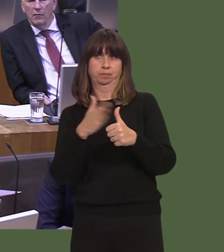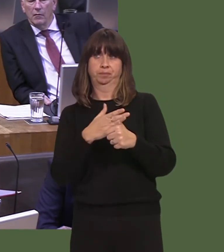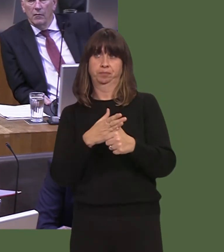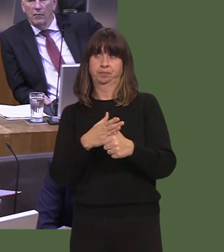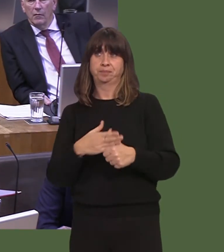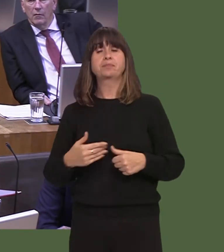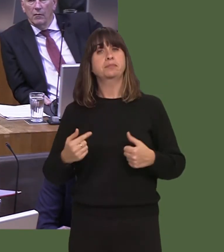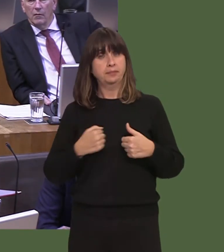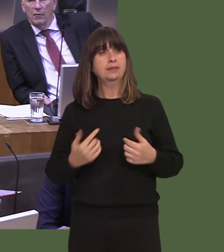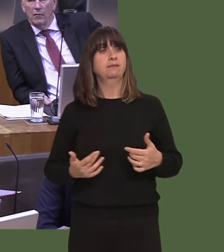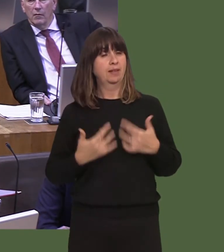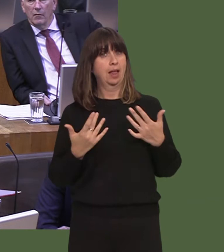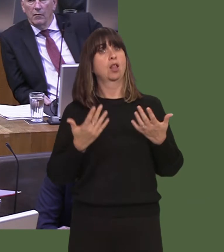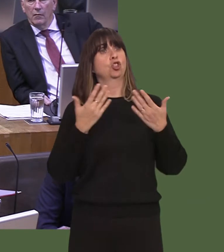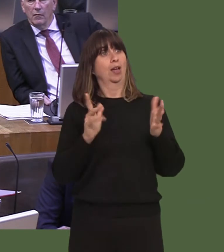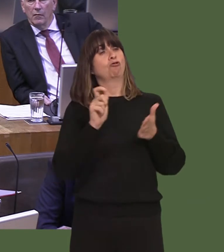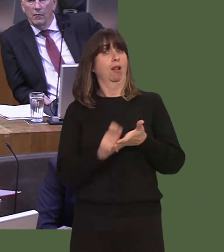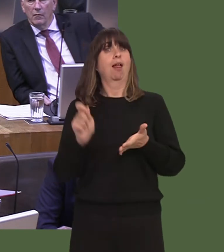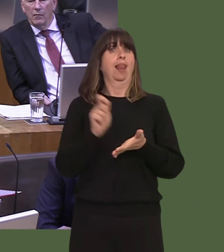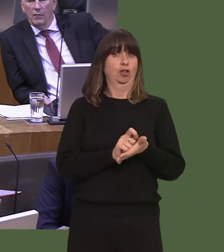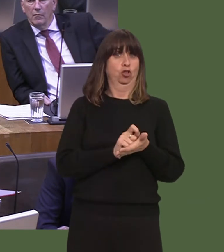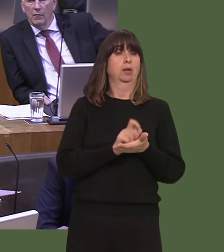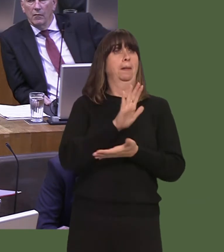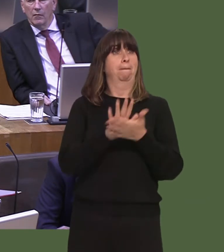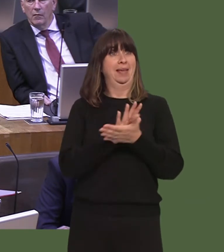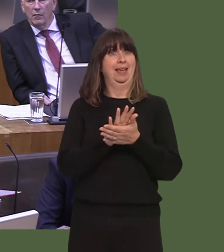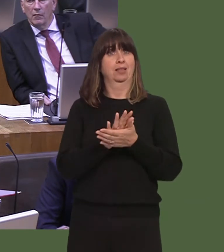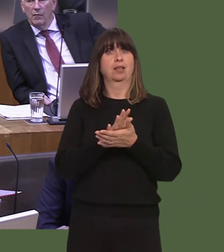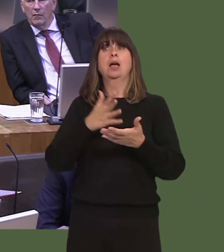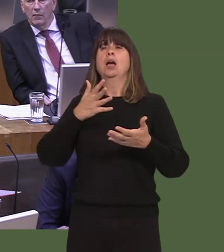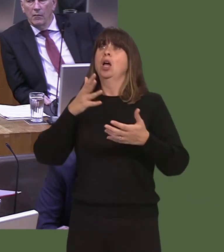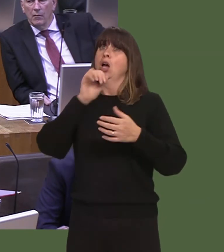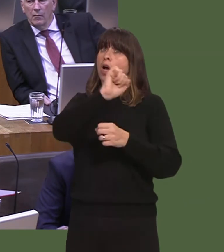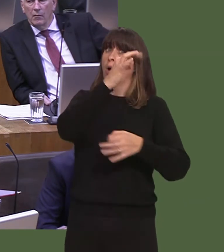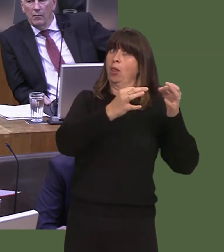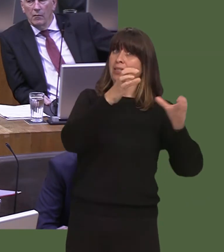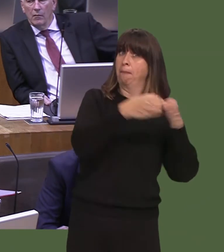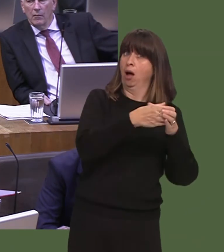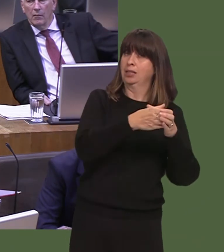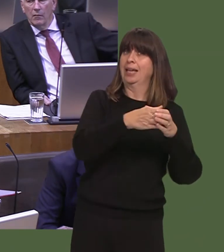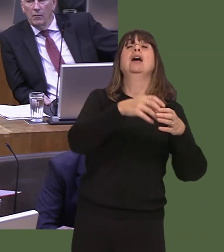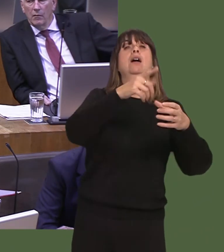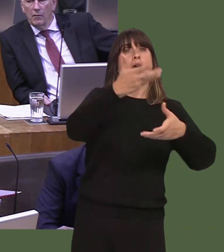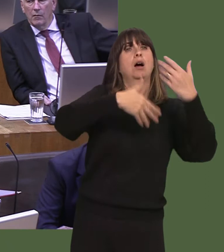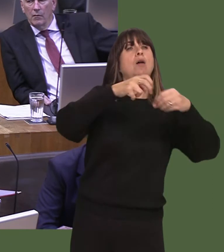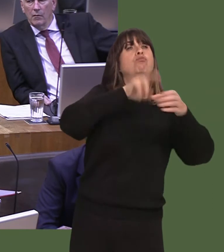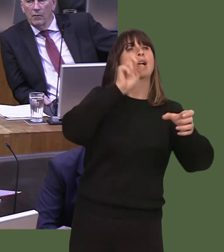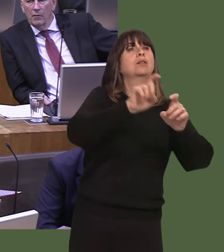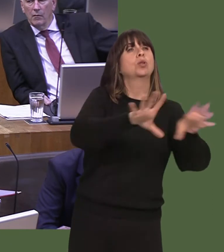To my mind, a general election would give an opportunity for the parties to set out their stalls in detail as to what they think Brexit should look like, and on that basis